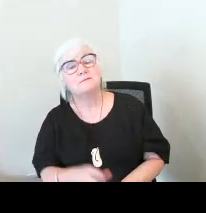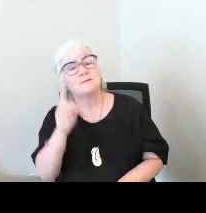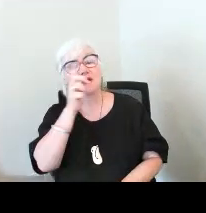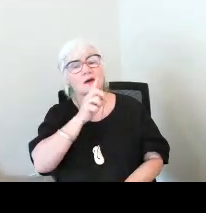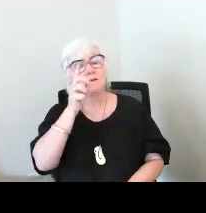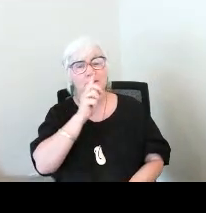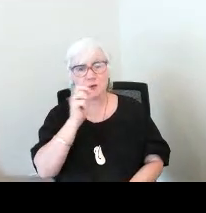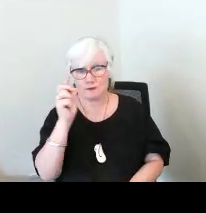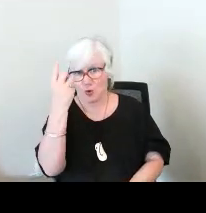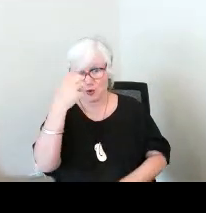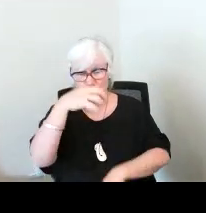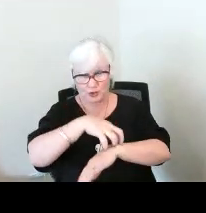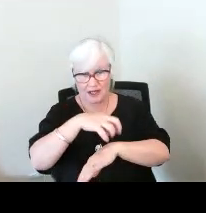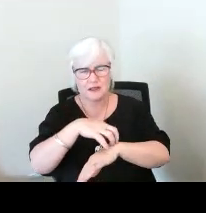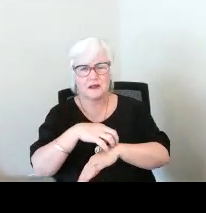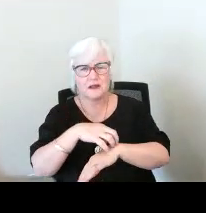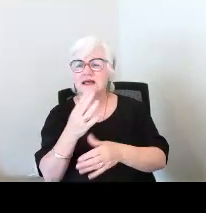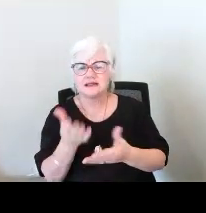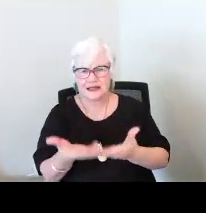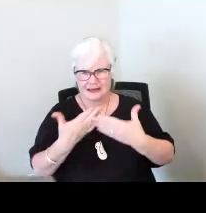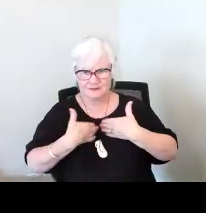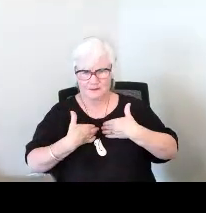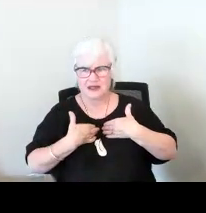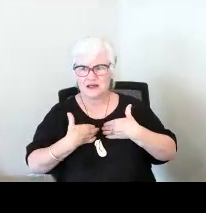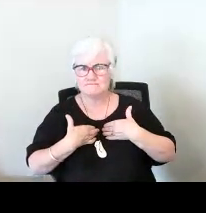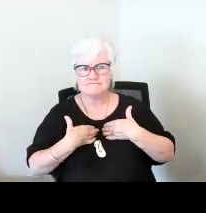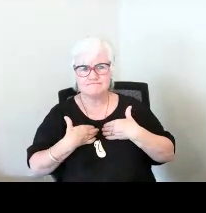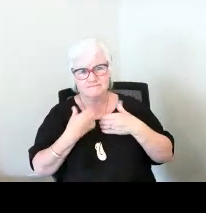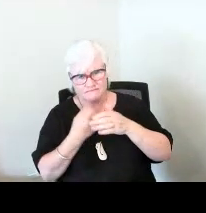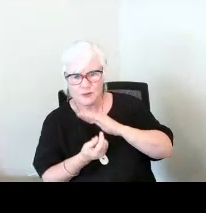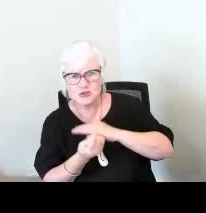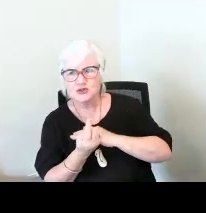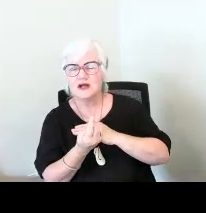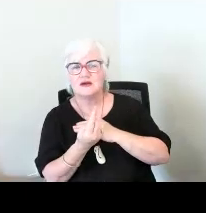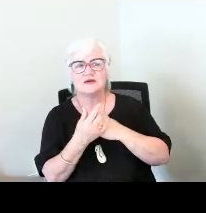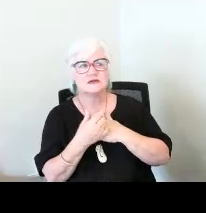and providers has given me that opportunity and I'm glad to be able to share with you today.